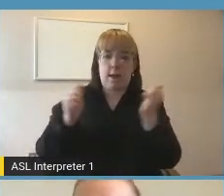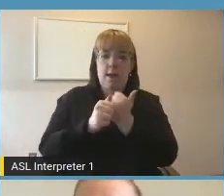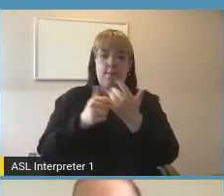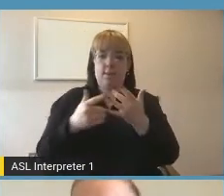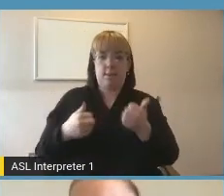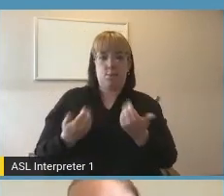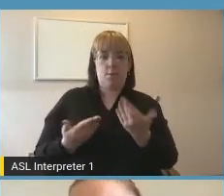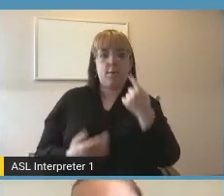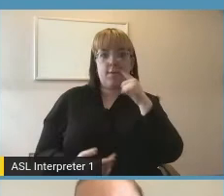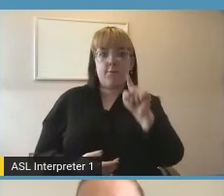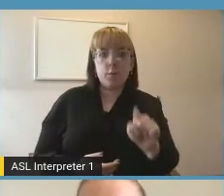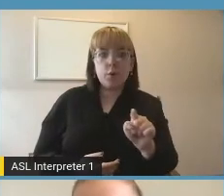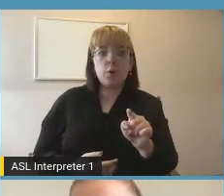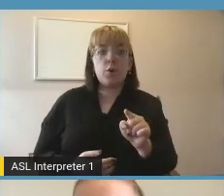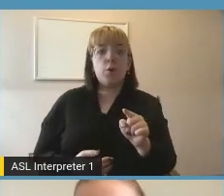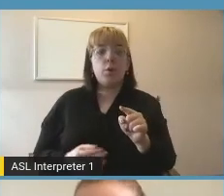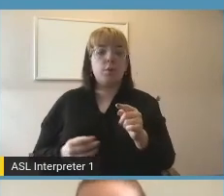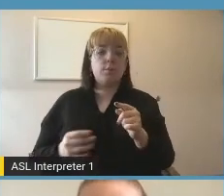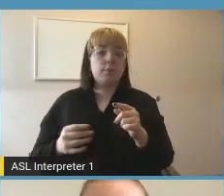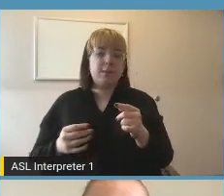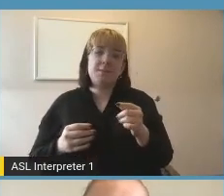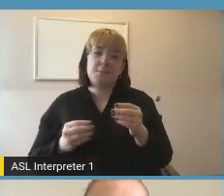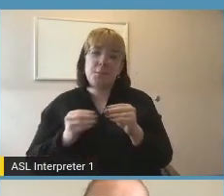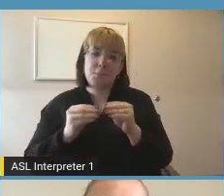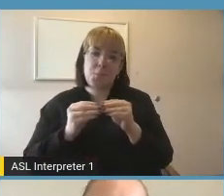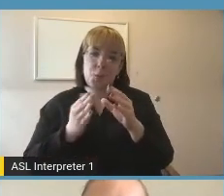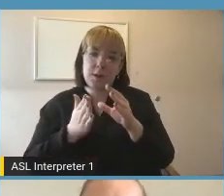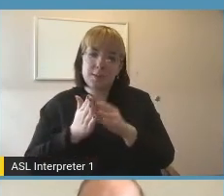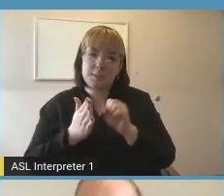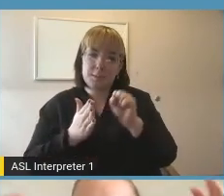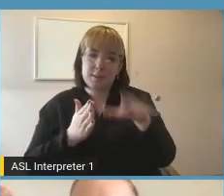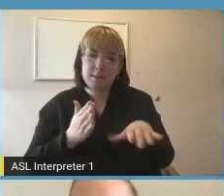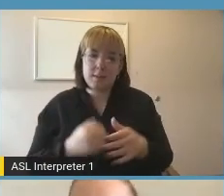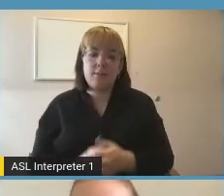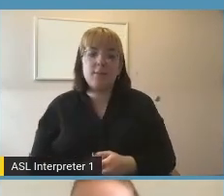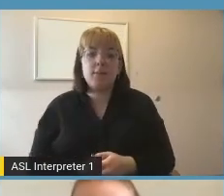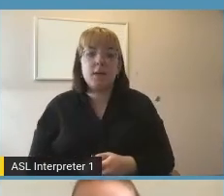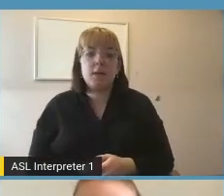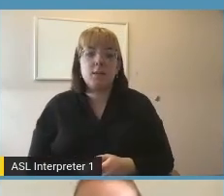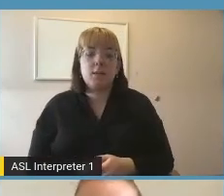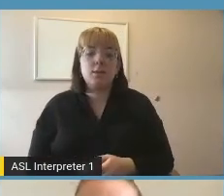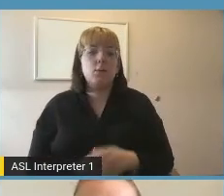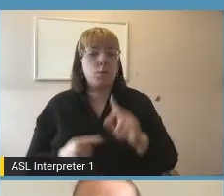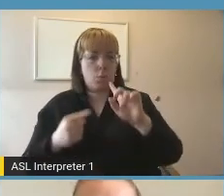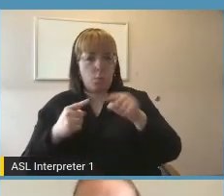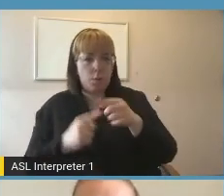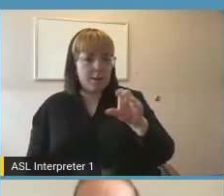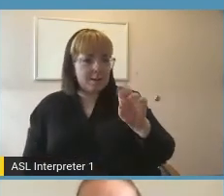people on the team, it's going to be more expensive. So when to outsource. I like to